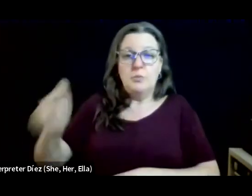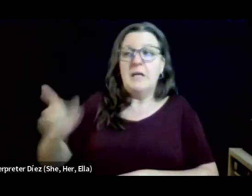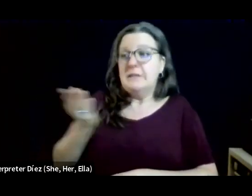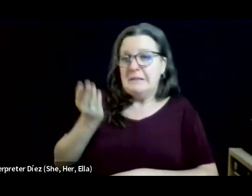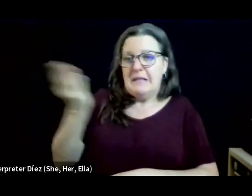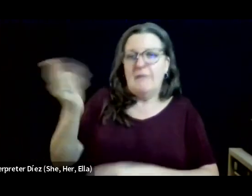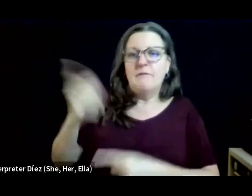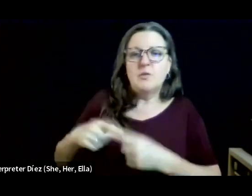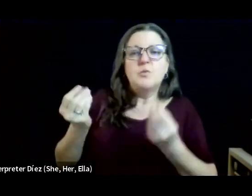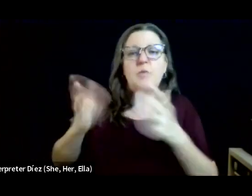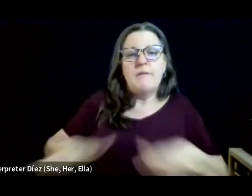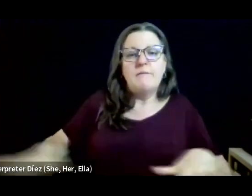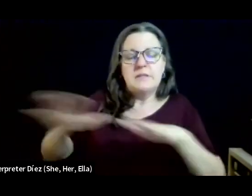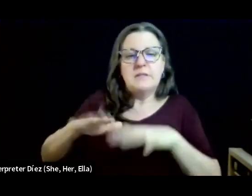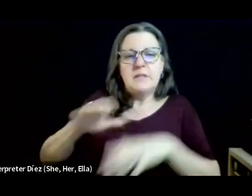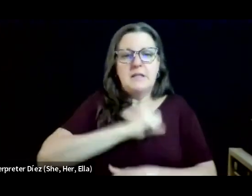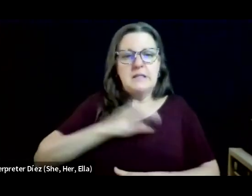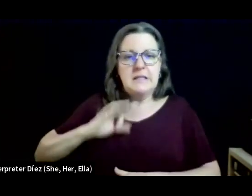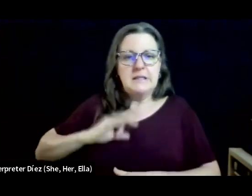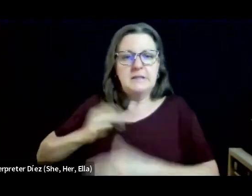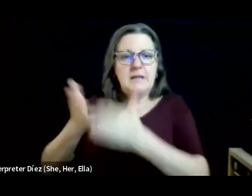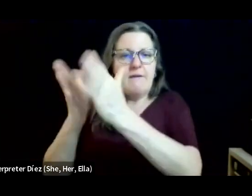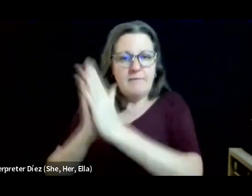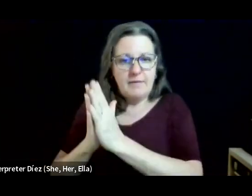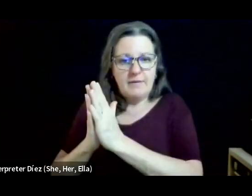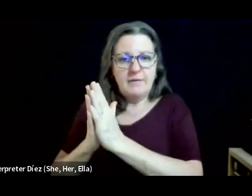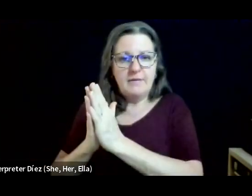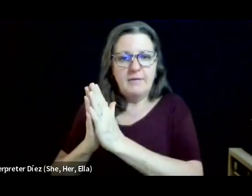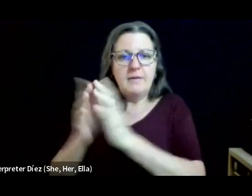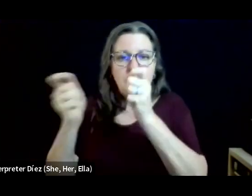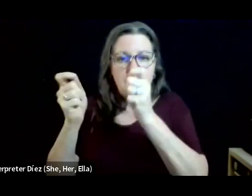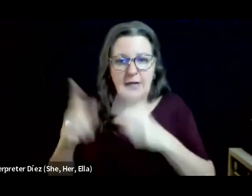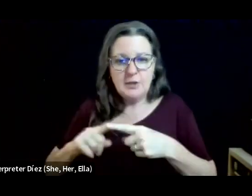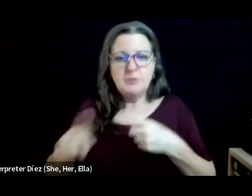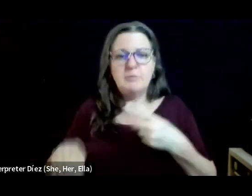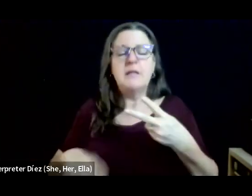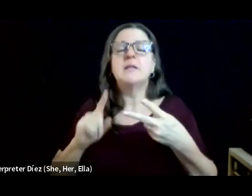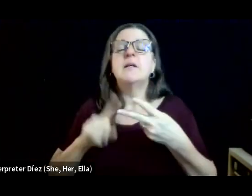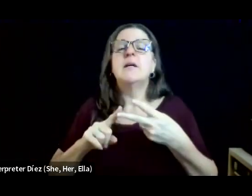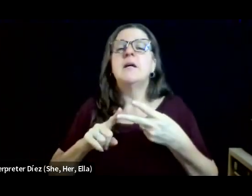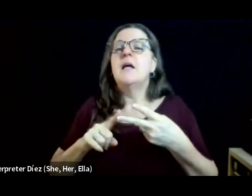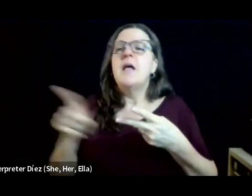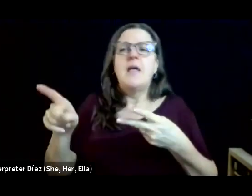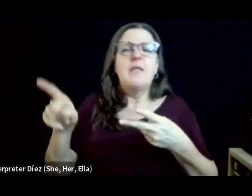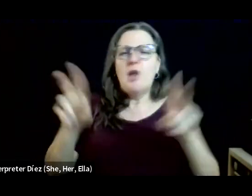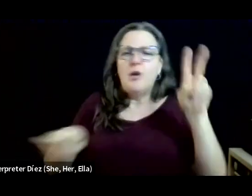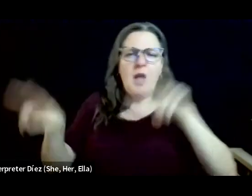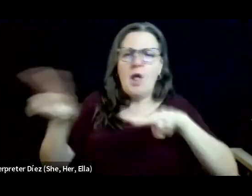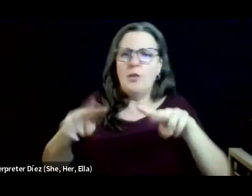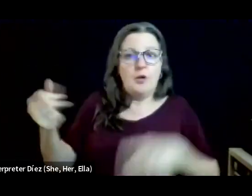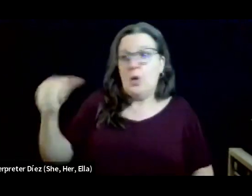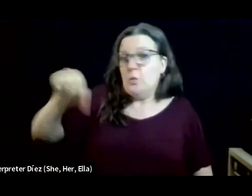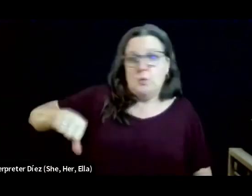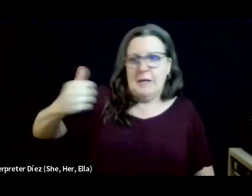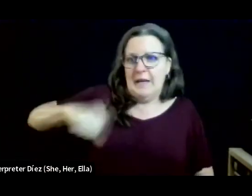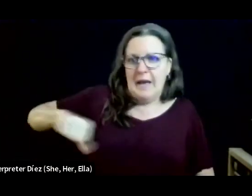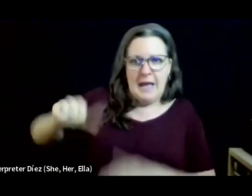They'll get the request and they're not looking to deny any Facilities Use Requests. But if somebody has an issue,